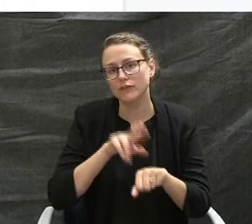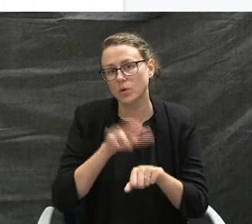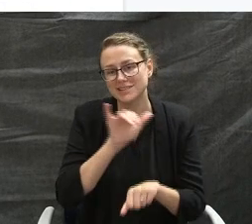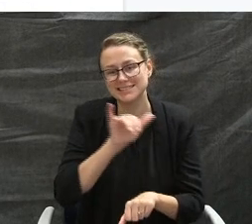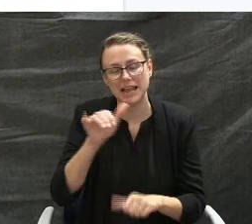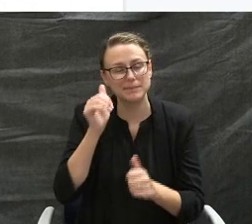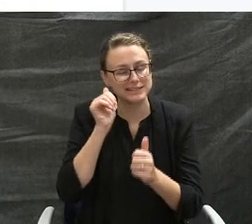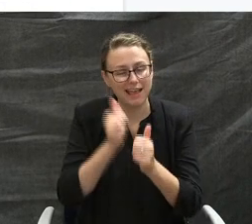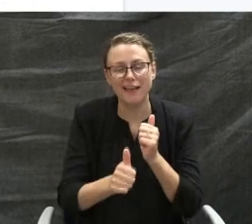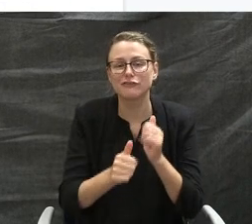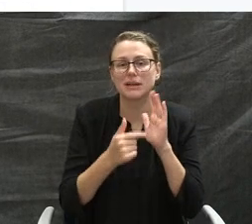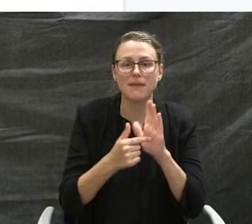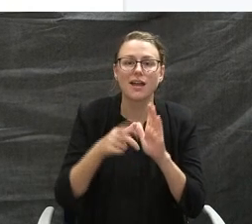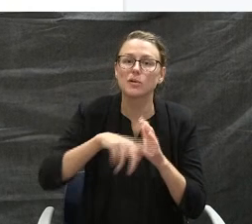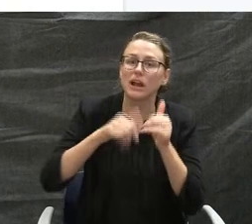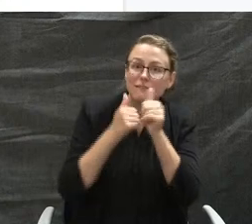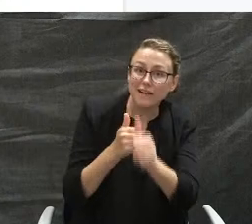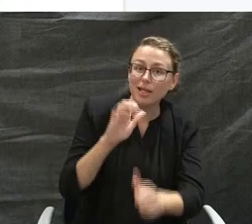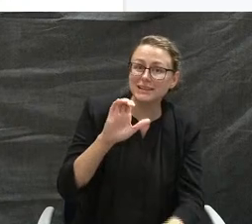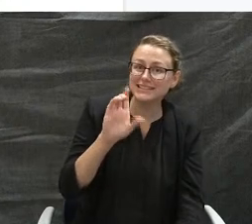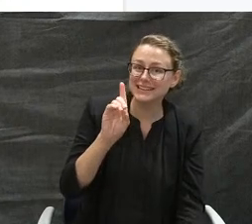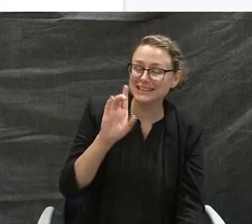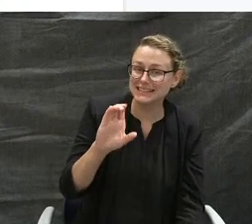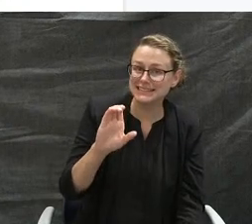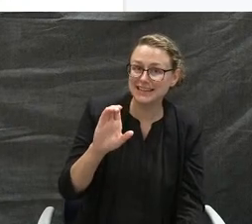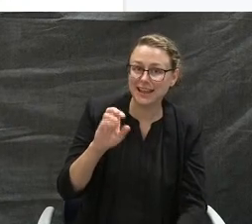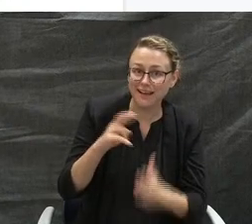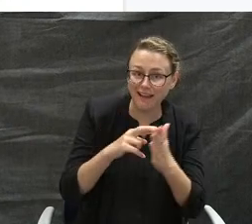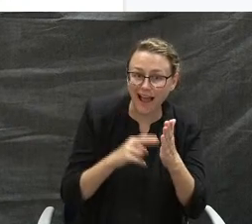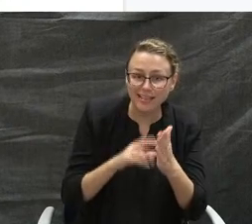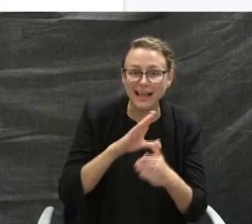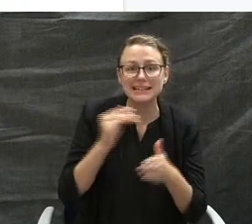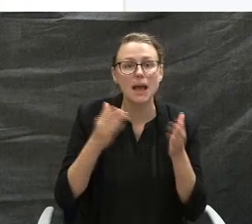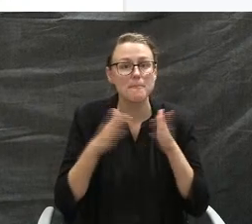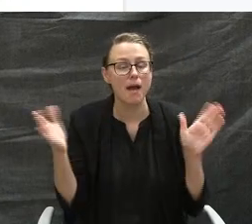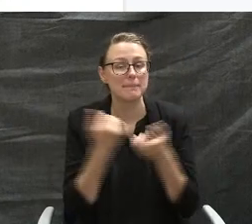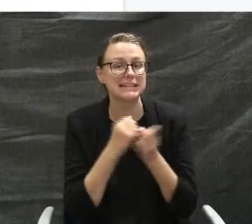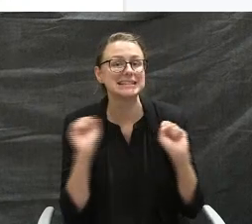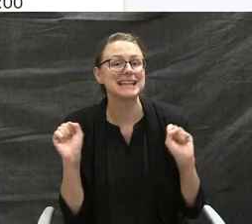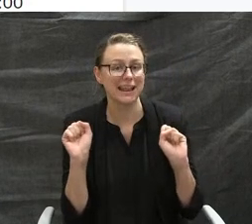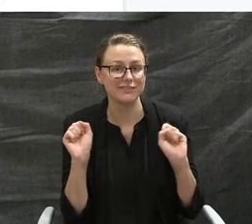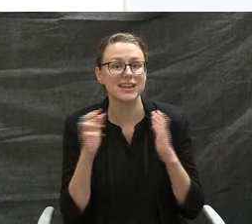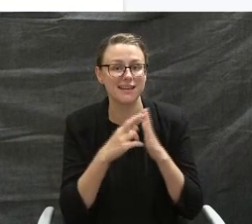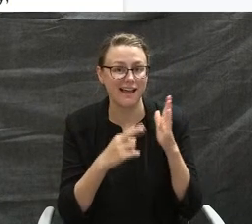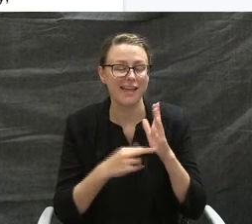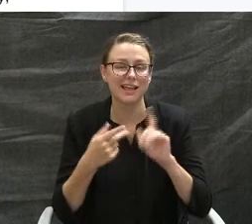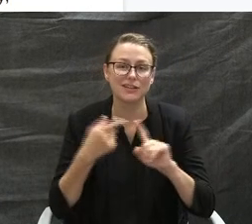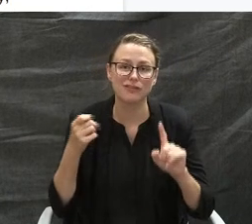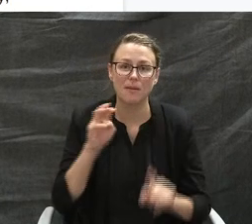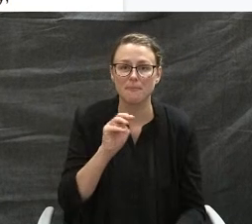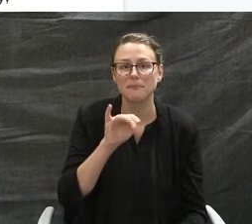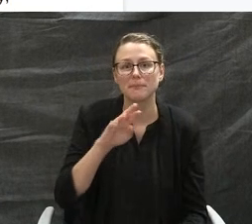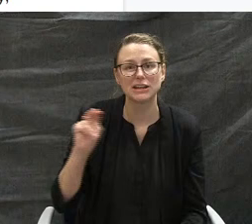to follow the CDC guidelines as well as the health and safety guidelines given out by the Minnesota Department of Health